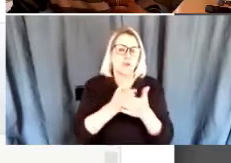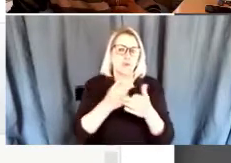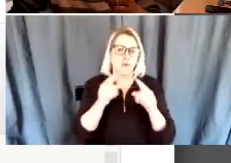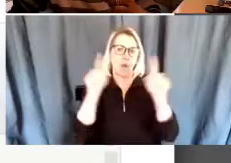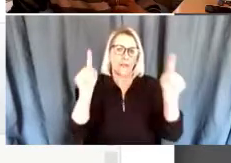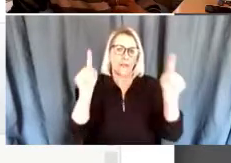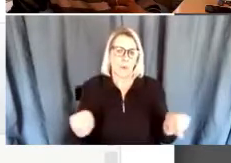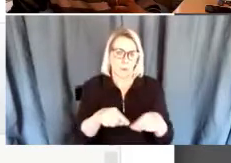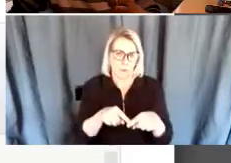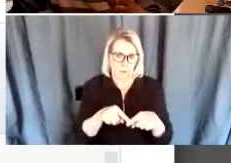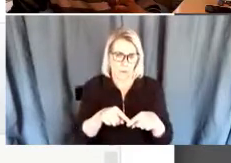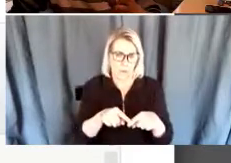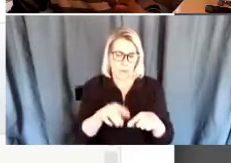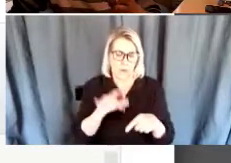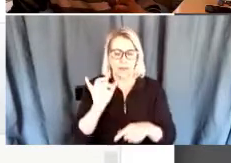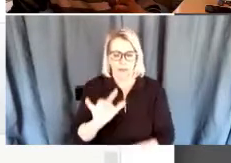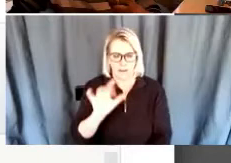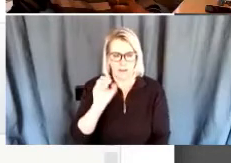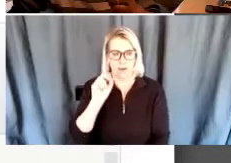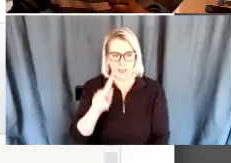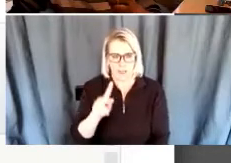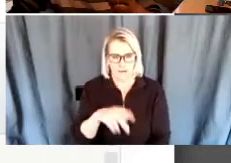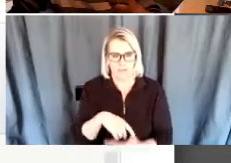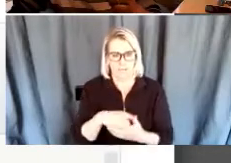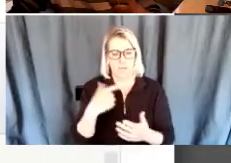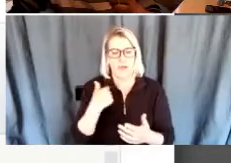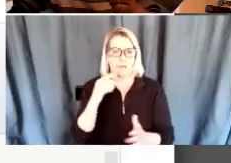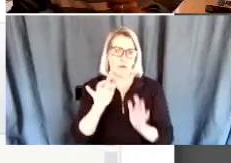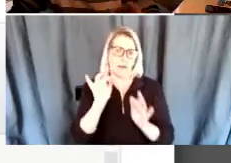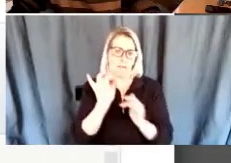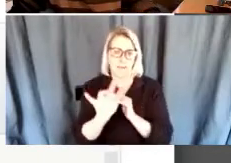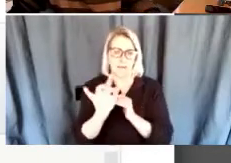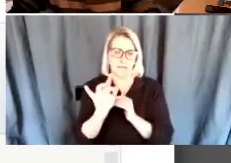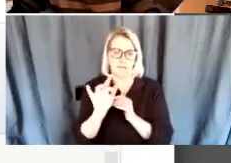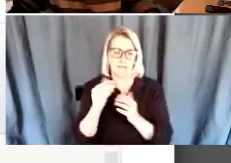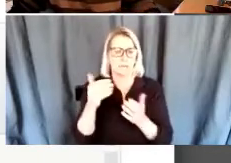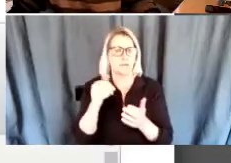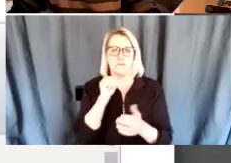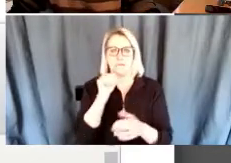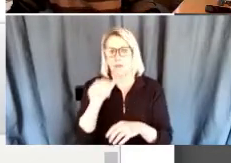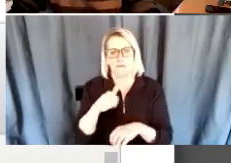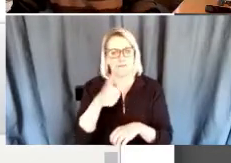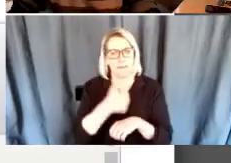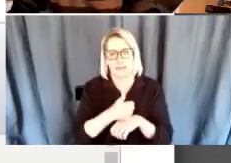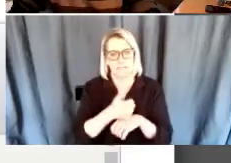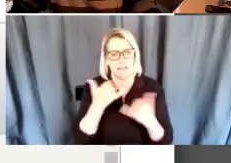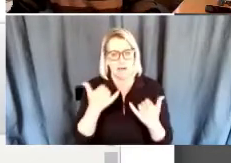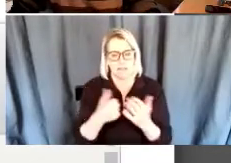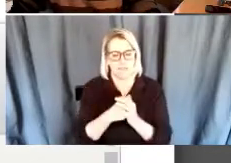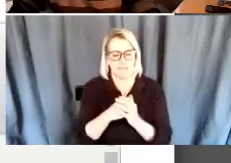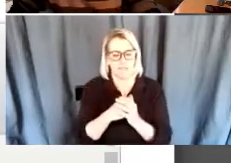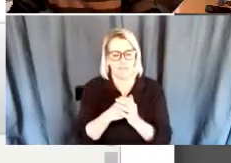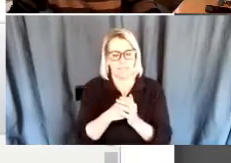OK. I'm going to select Now. And now